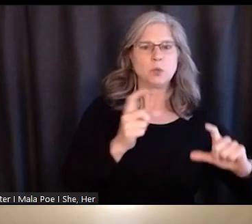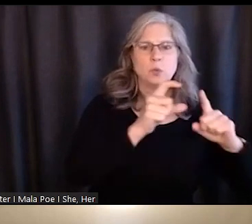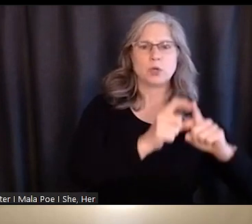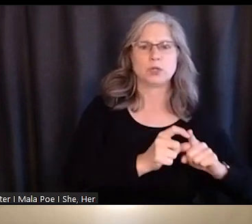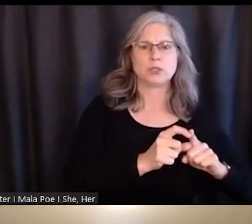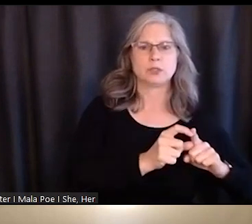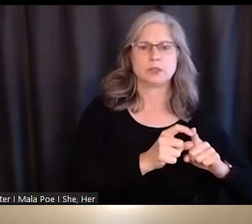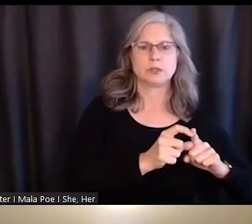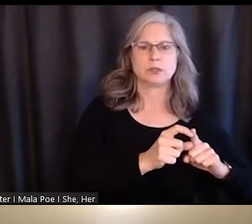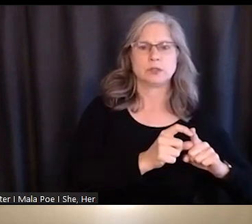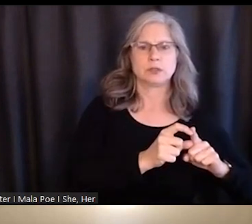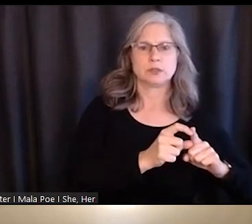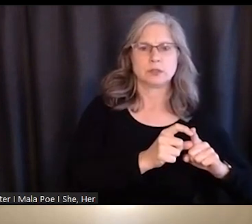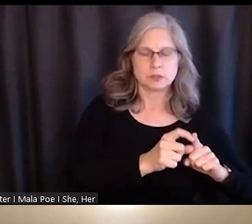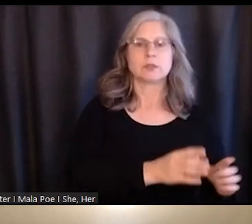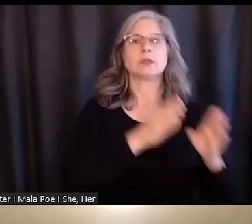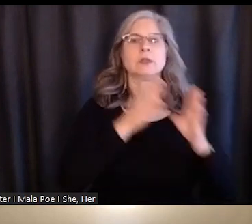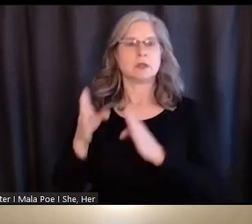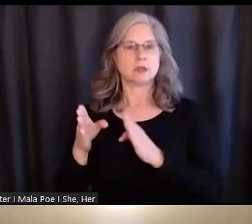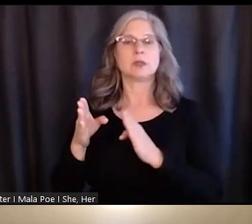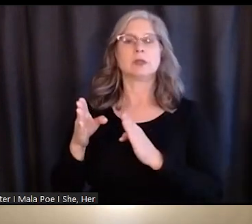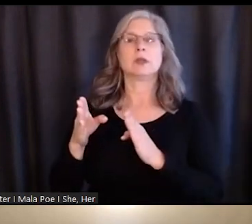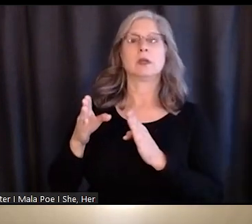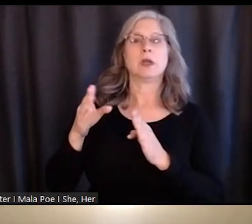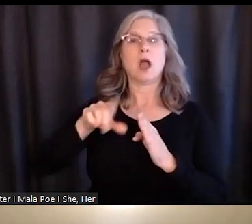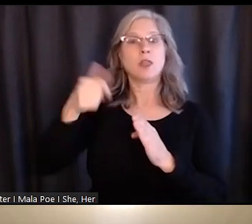However, other children in the highest quantile have hundreds of words, right?